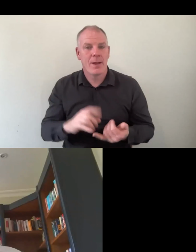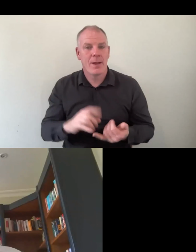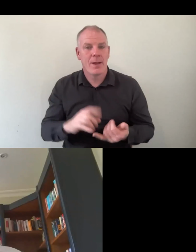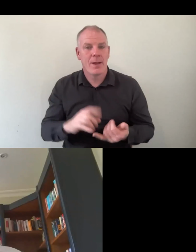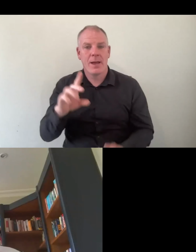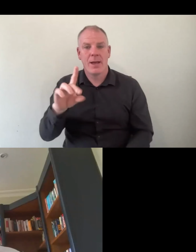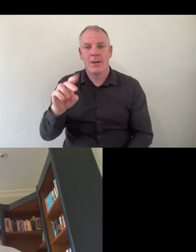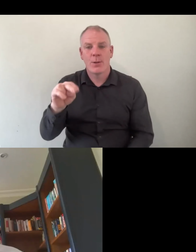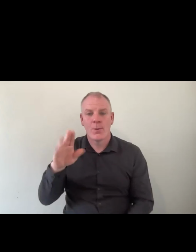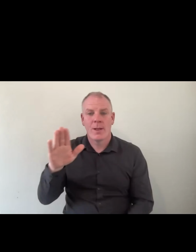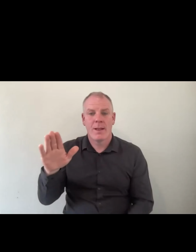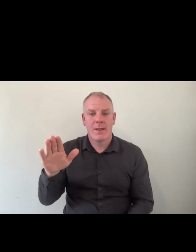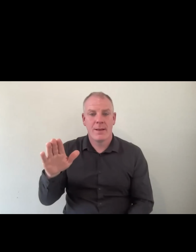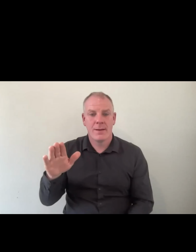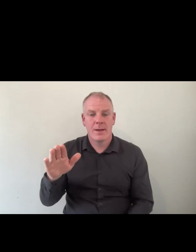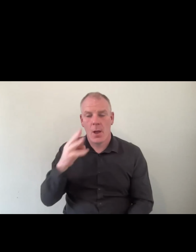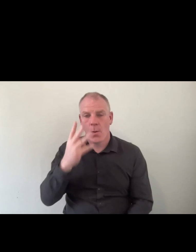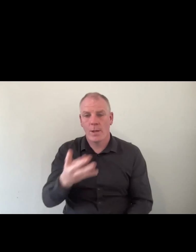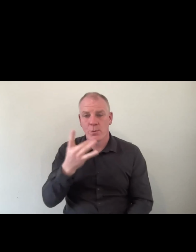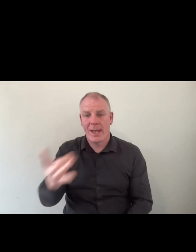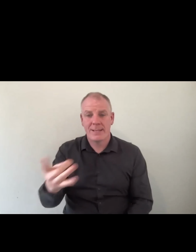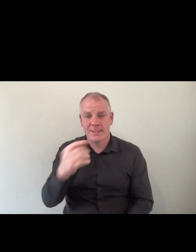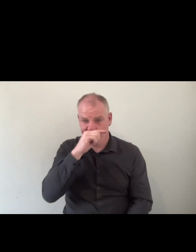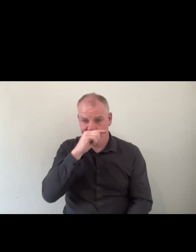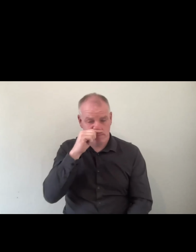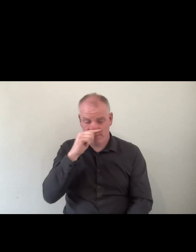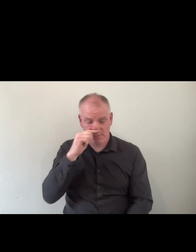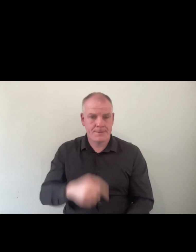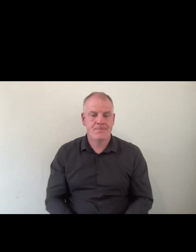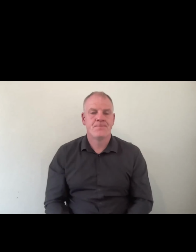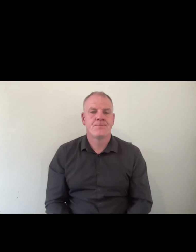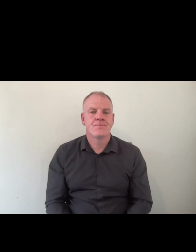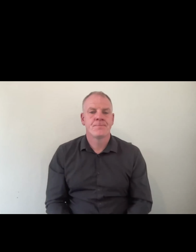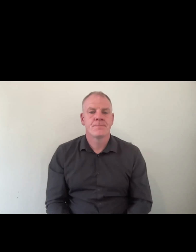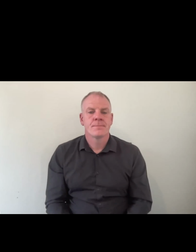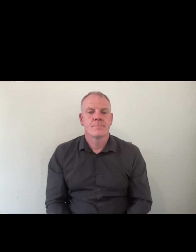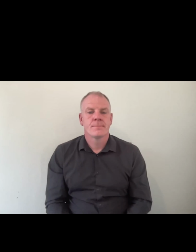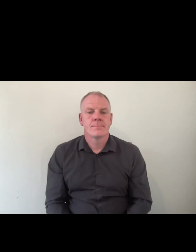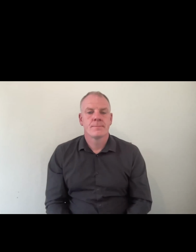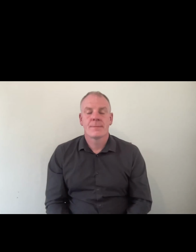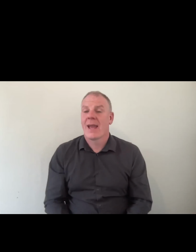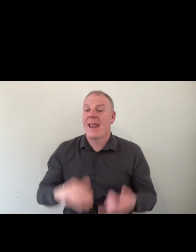which I want to ask which just... and this is the last question.